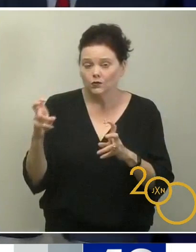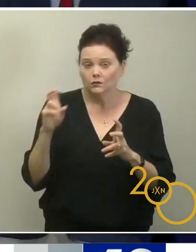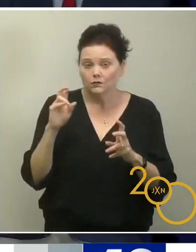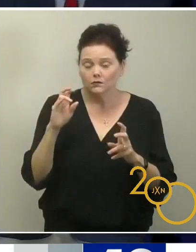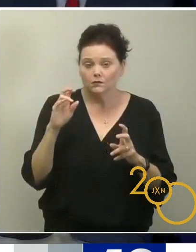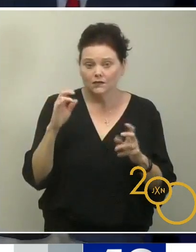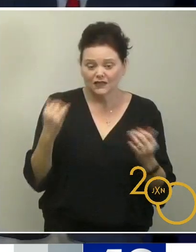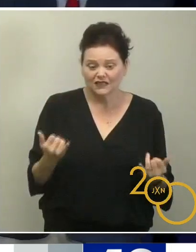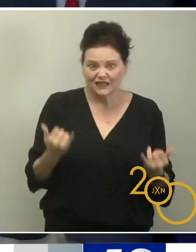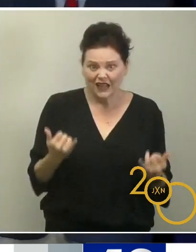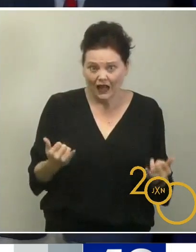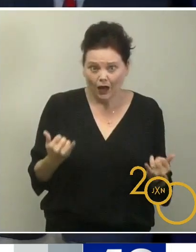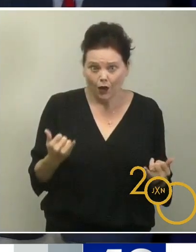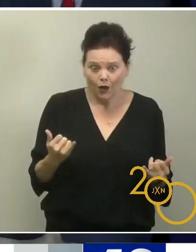IF I'M NOT MISTAKEN.